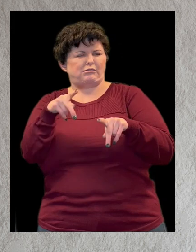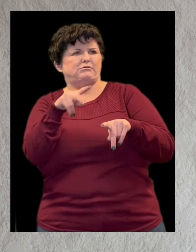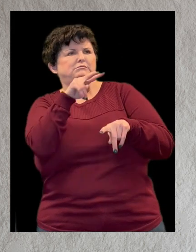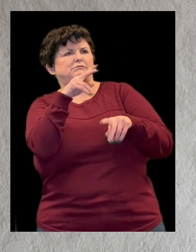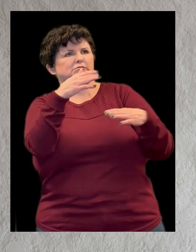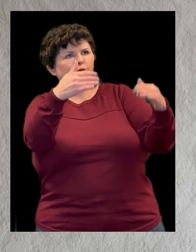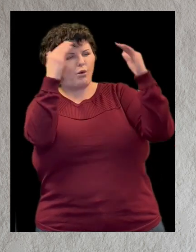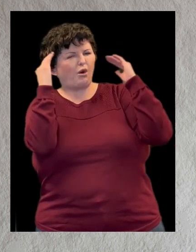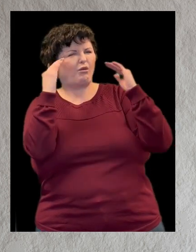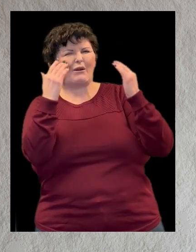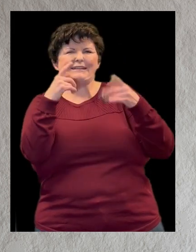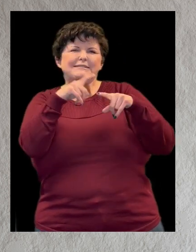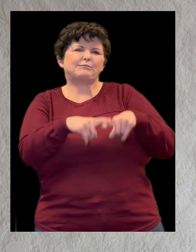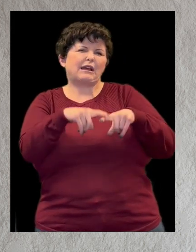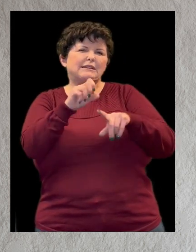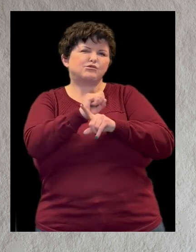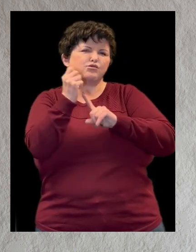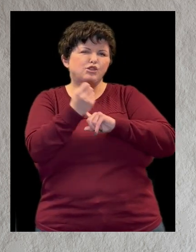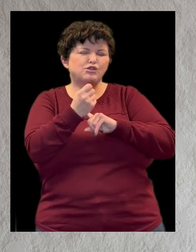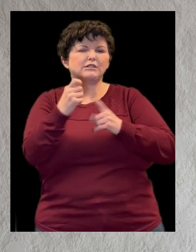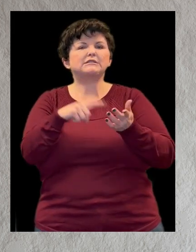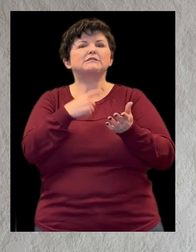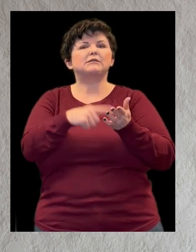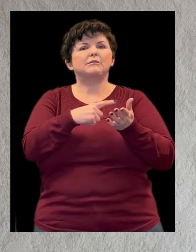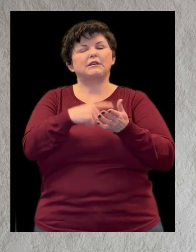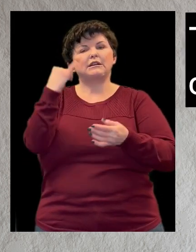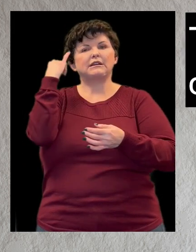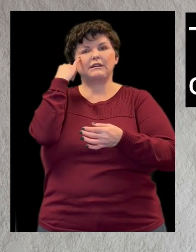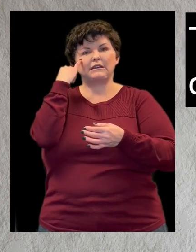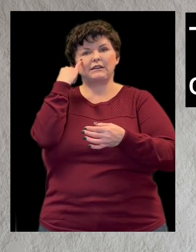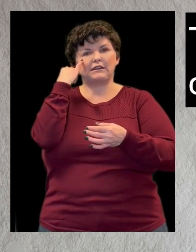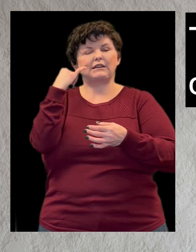So sometimes if I go into too much detail,